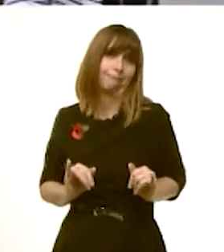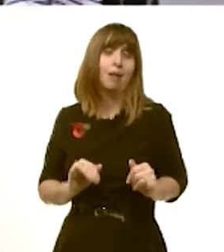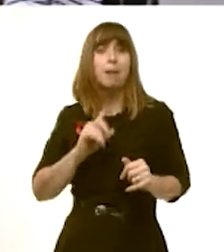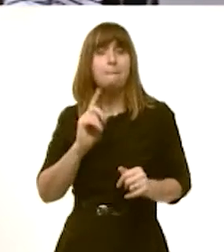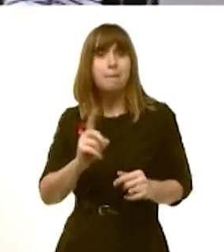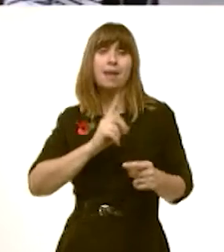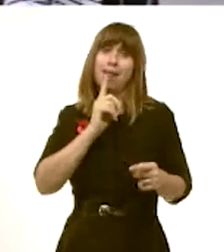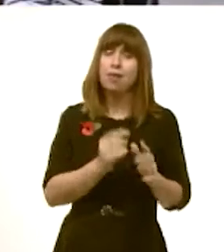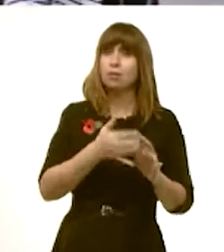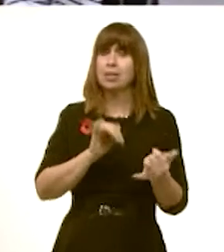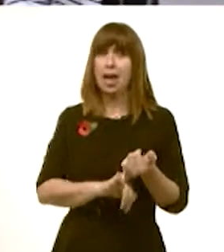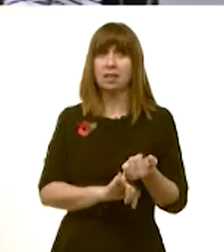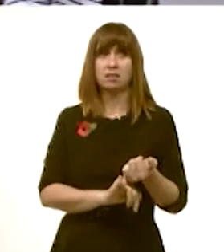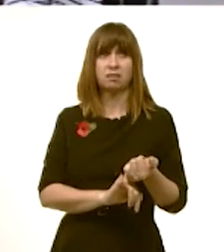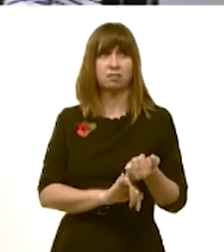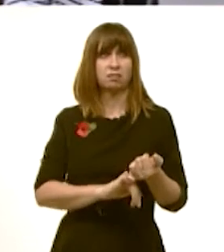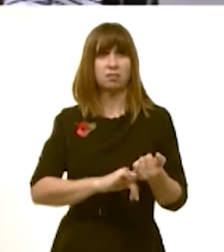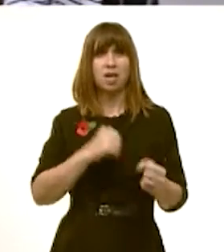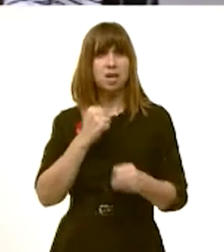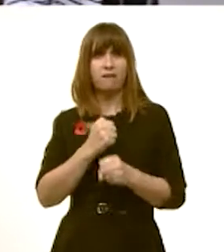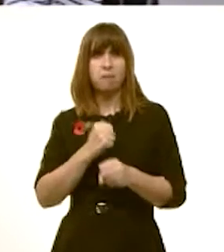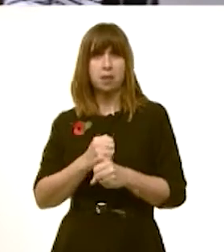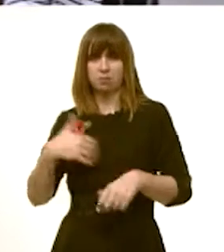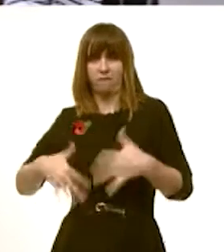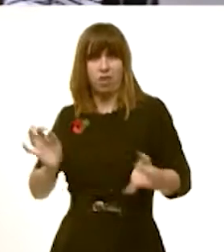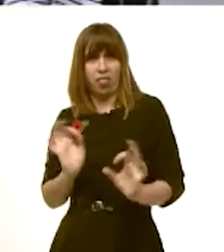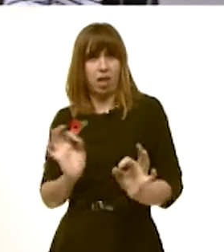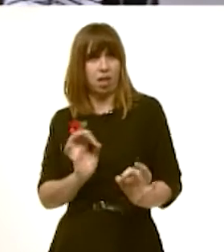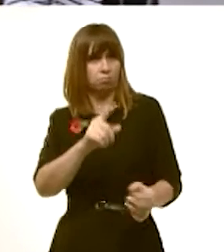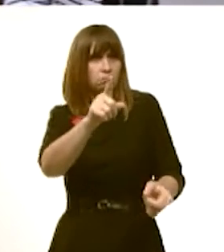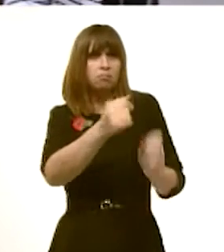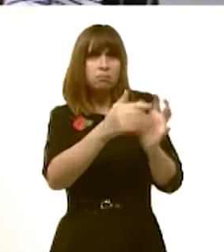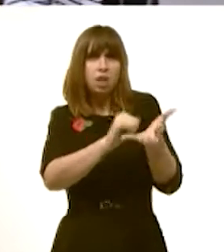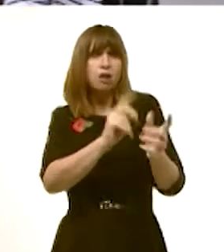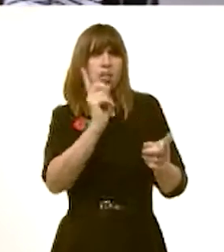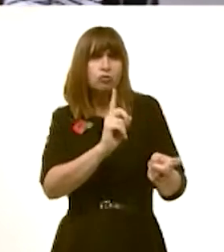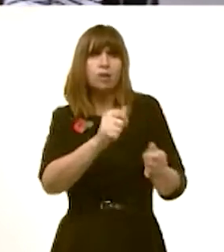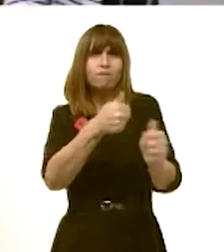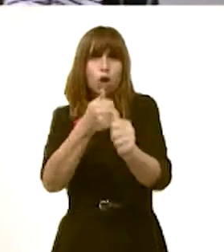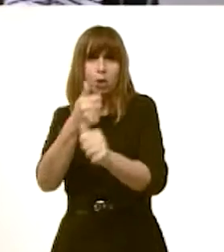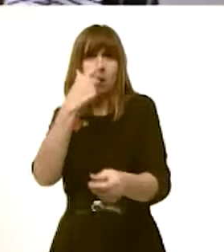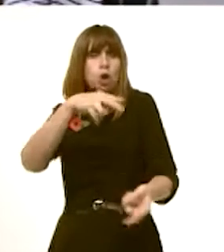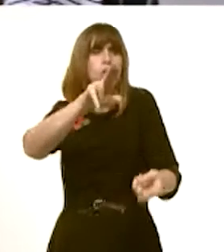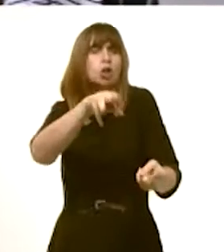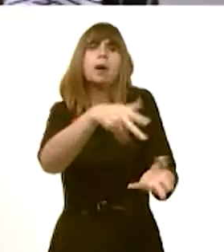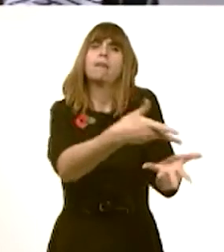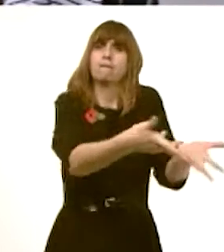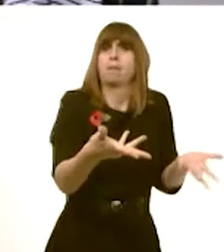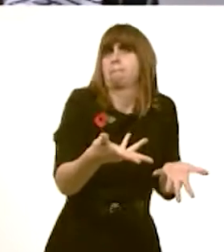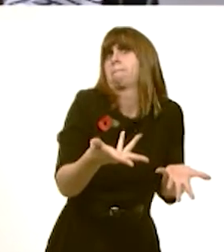OAQ(4)2552(FM) Gwyn R. Price: 5. Will the First Minister make a statement on the need for positive industrial relations in Wales? OAQ(4)2547(FM) Carwyn Jones: Llywydd, I understand that youíve given your permission for questions 1 and 5 to be grouped. The Welsh Government encourages good industrial relations in Wales and works in social partnership with employers and trade unions to support this. Mick Antoniw: Thank you for that answer.